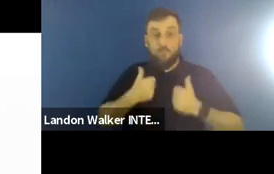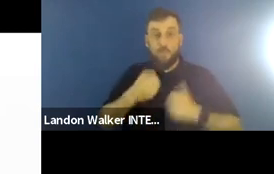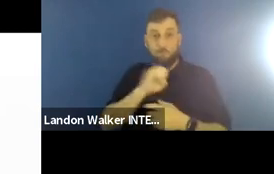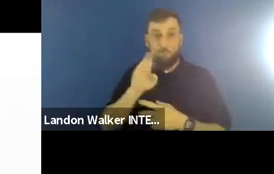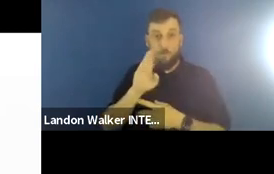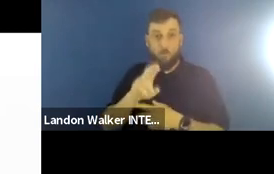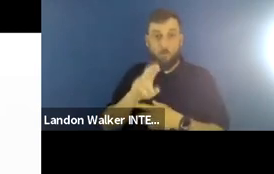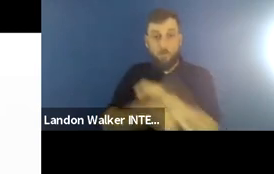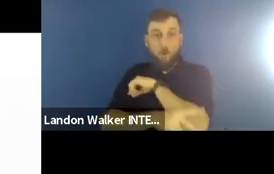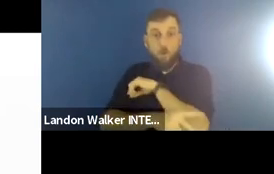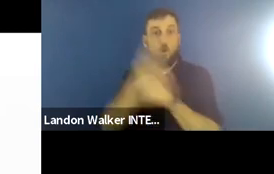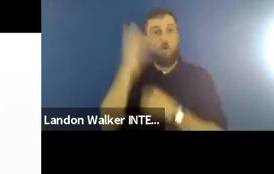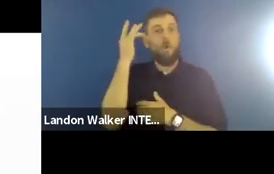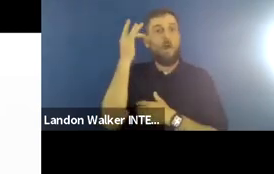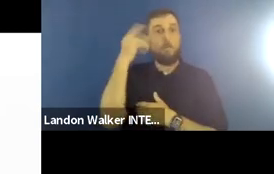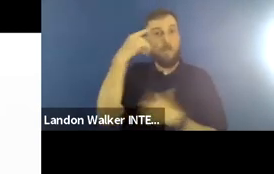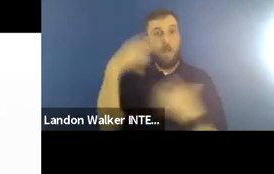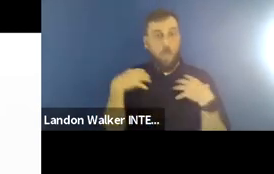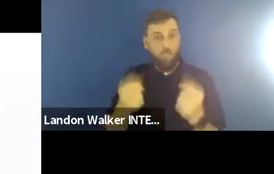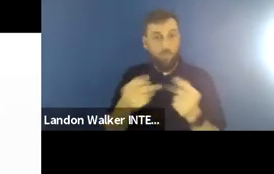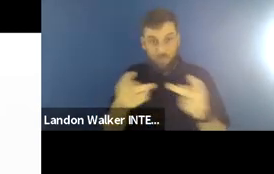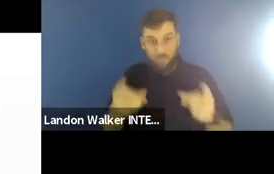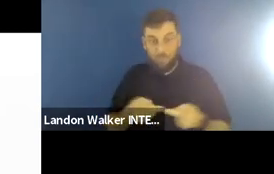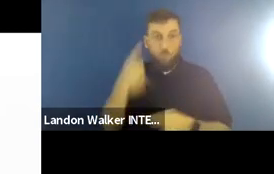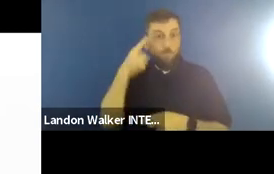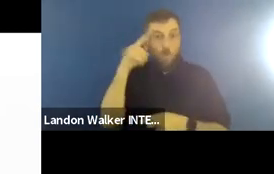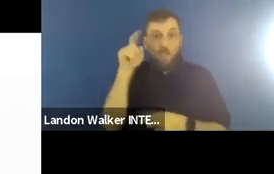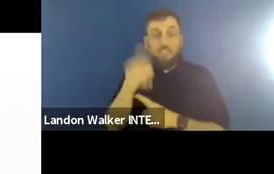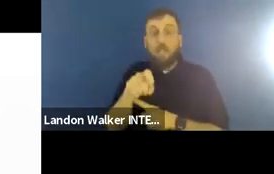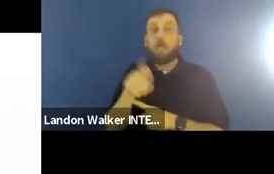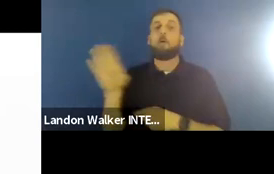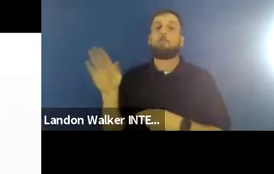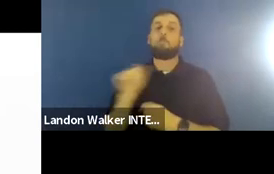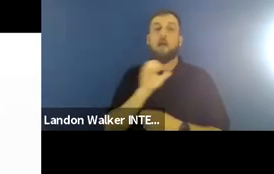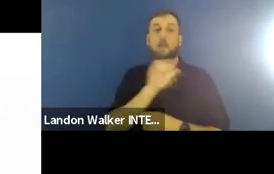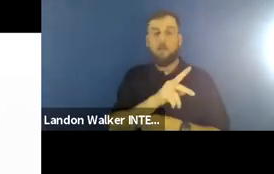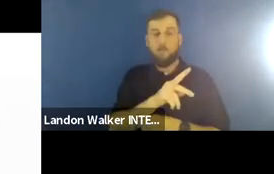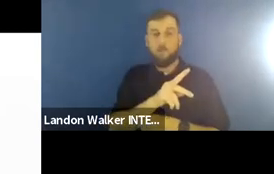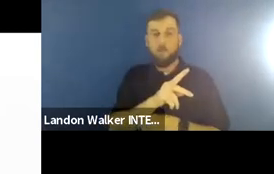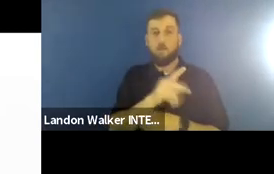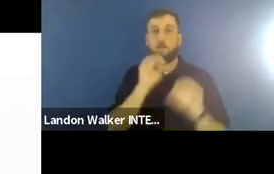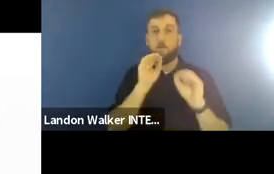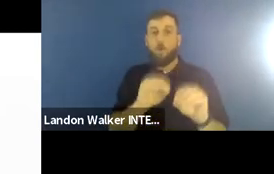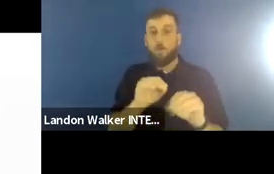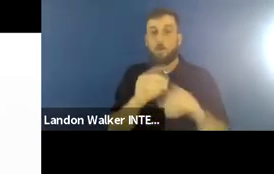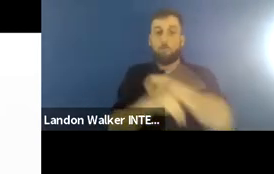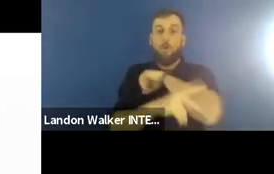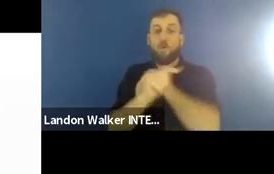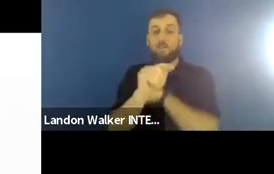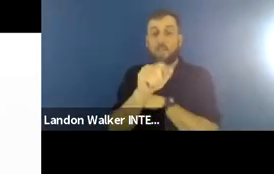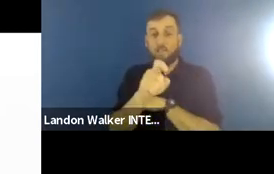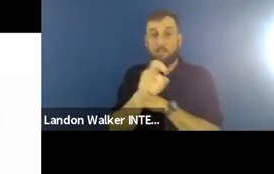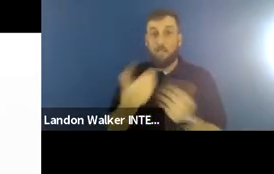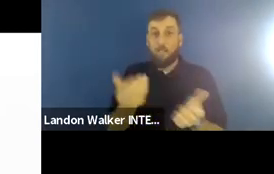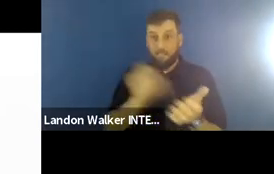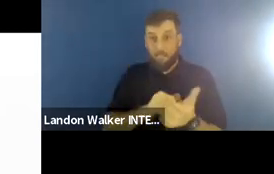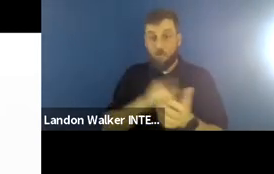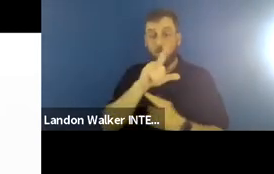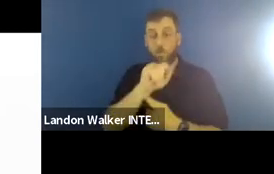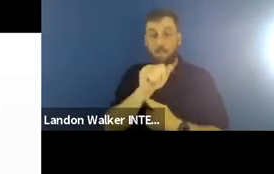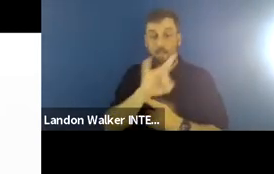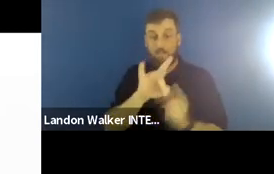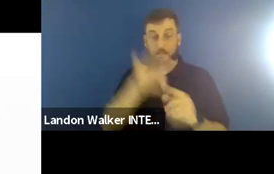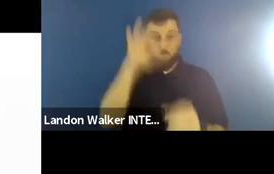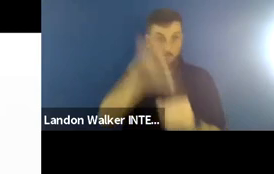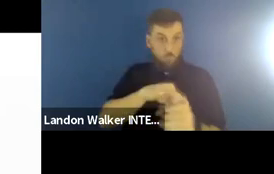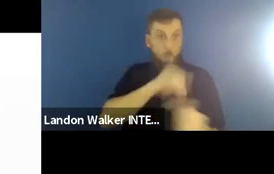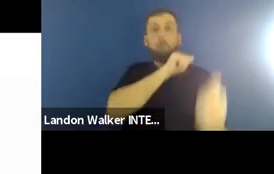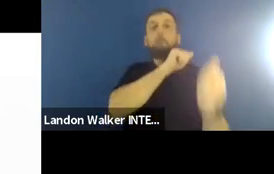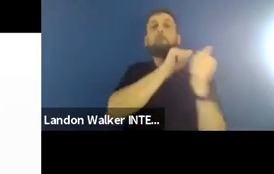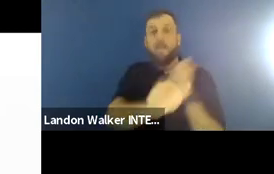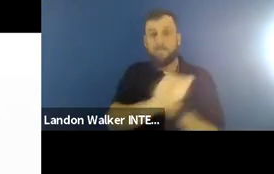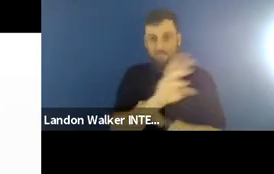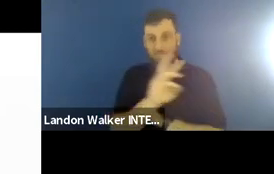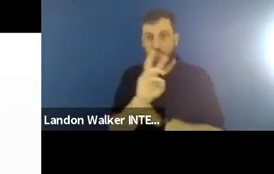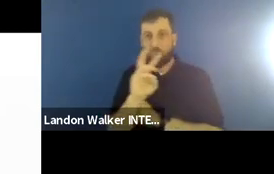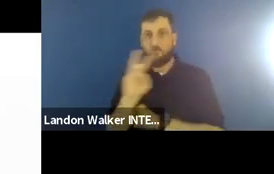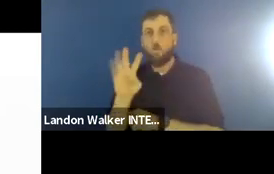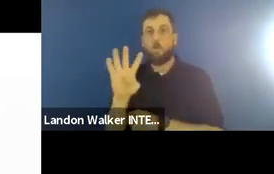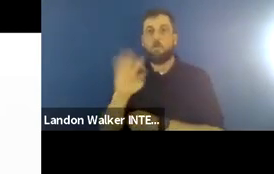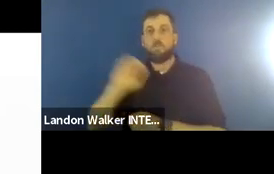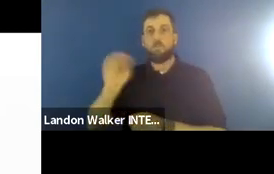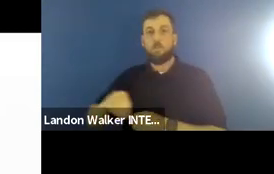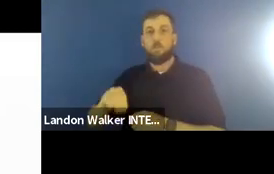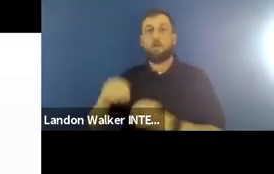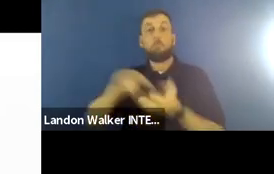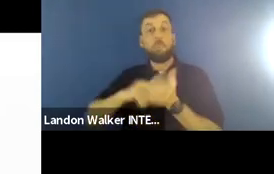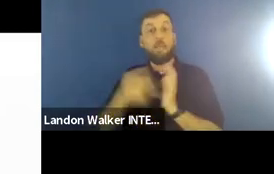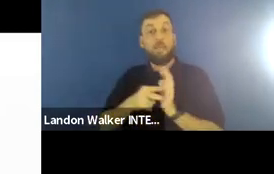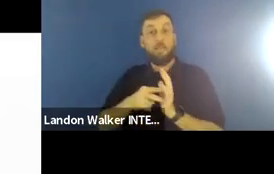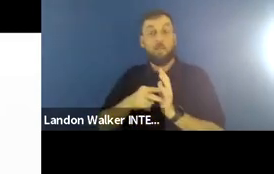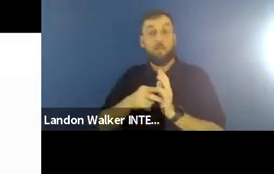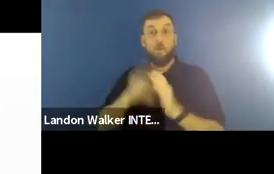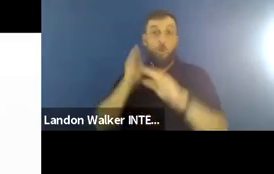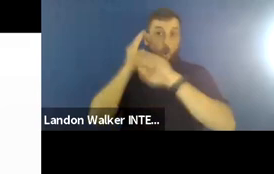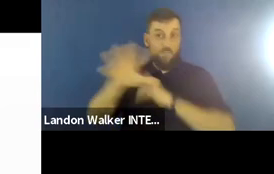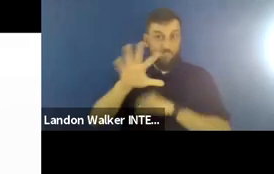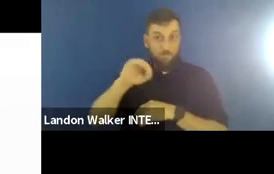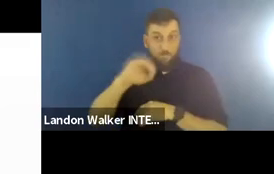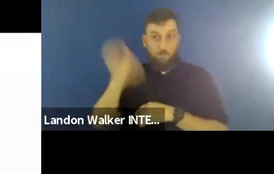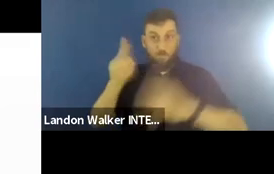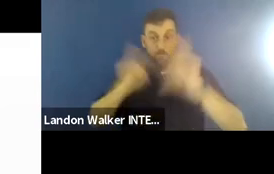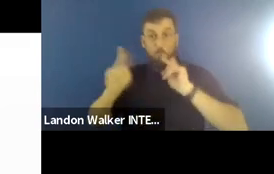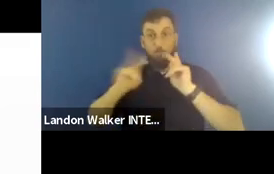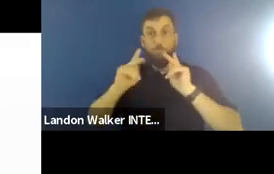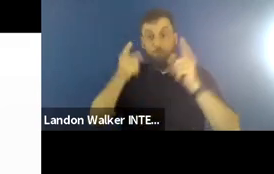asked as to why have not a health facilities needed, they went back and put the bat the parish tax back on the ballot in 2018 where it passed by 64% so more than half of the residents agreed to text themselves to be able to find a facility that will be